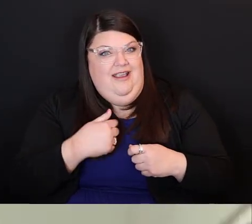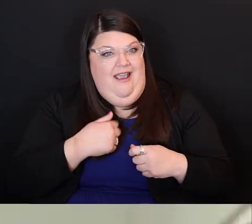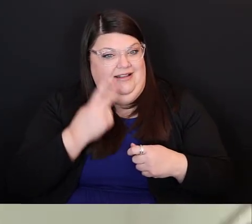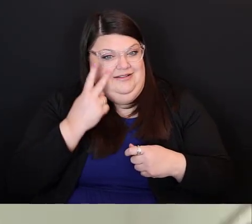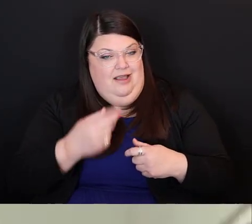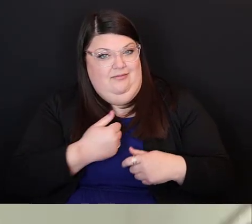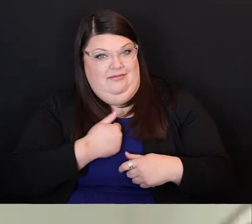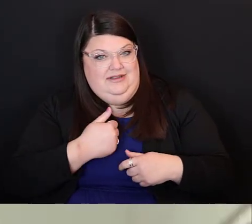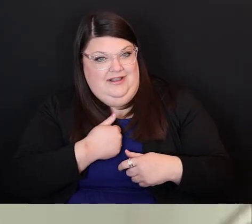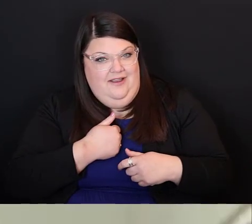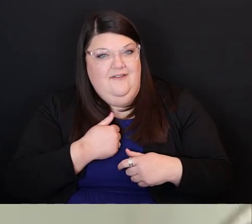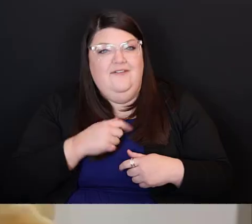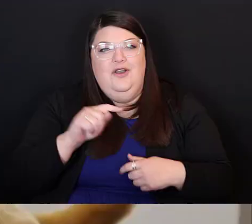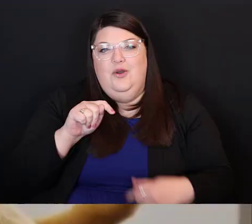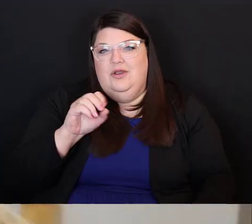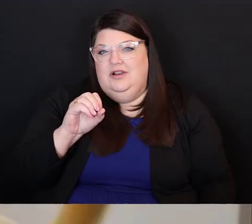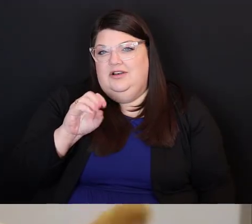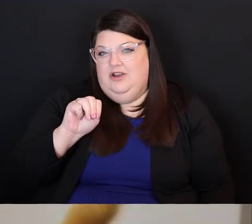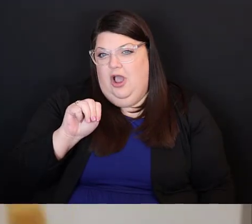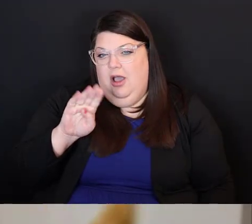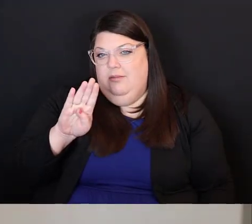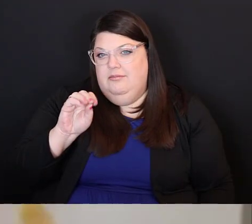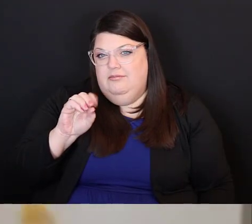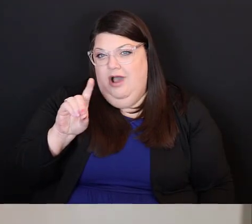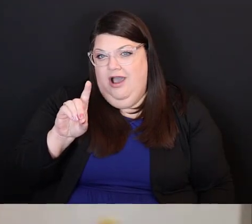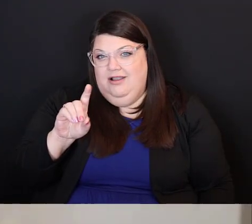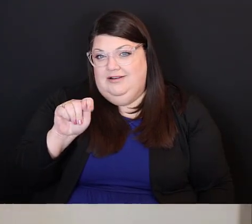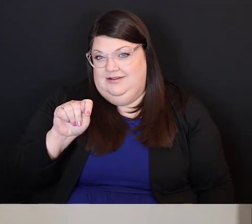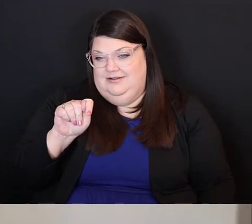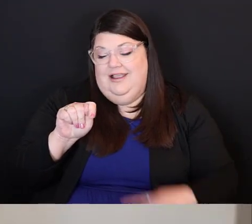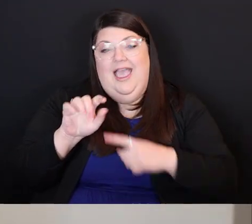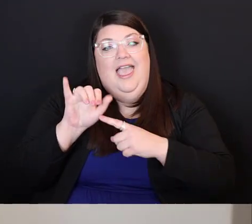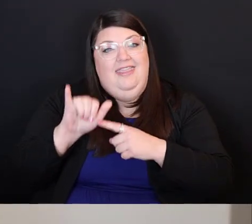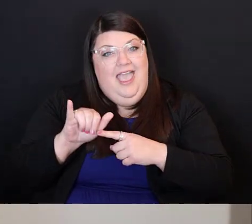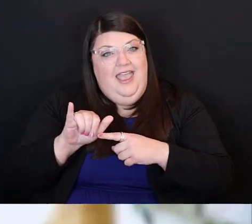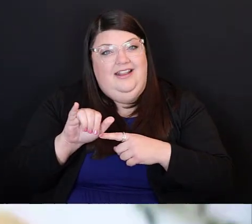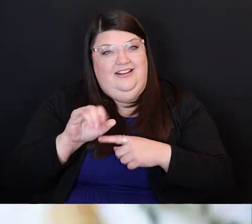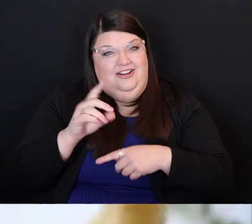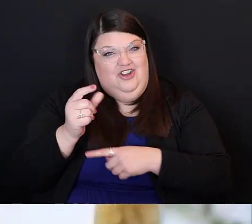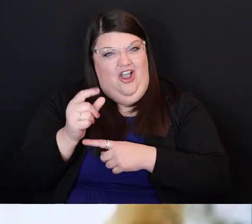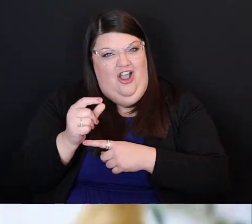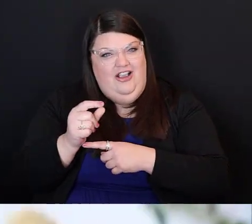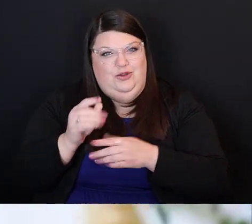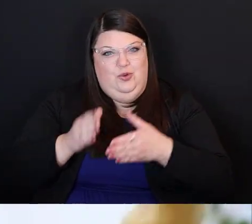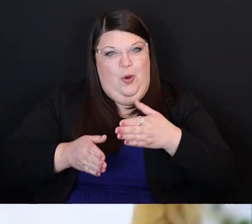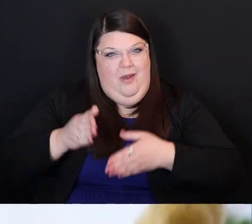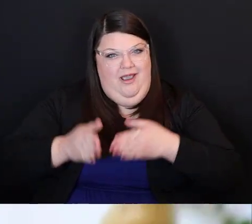was the Tombot. This is a robotic dog geared towards people who want more companionship but